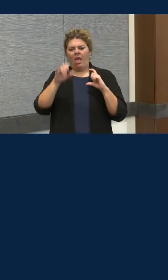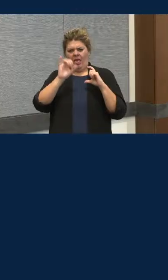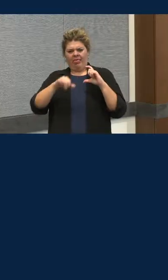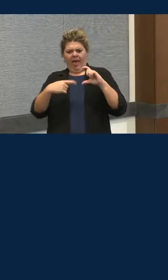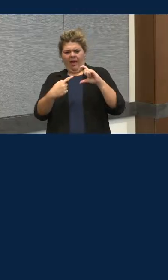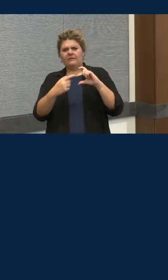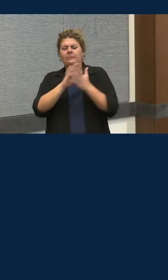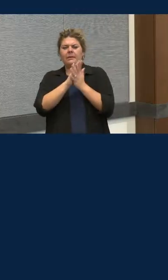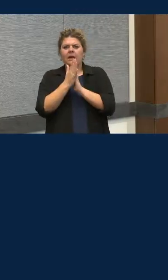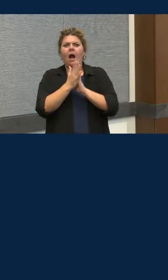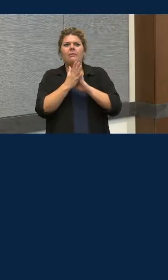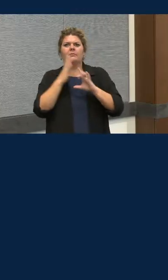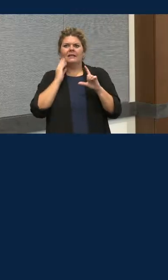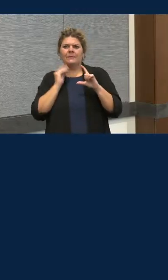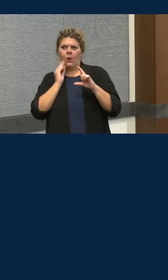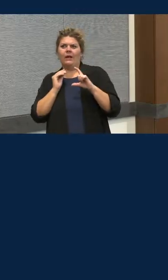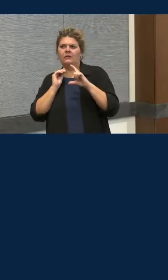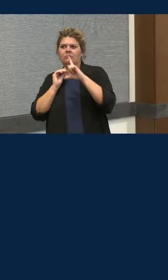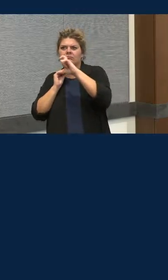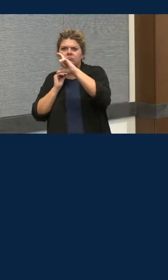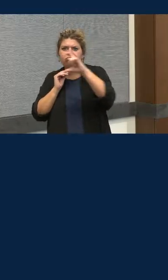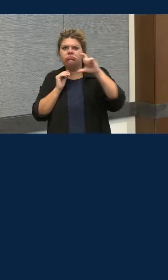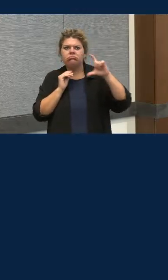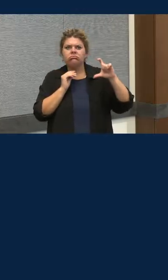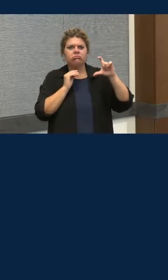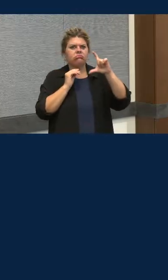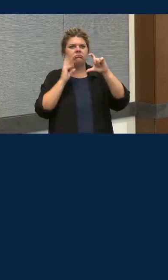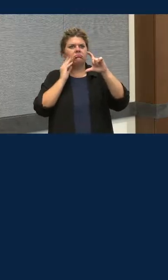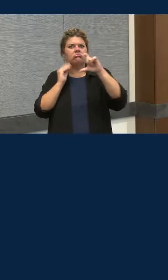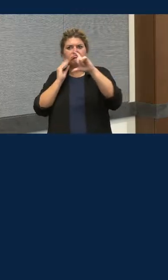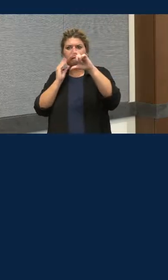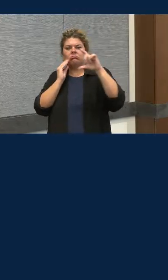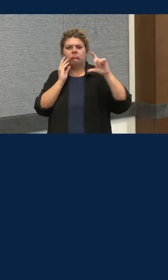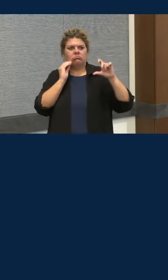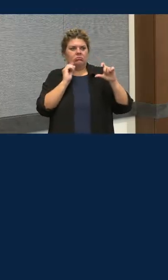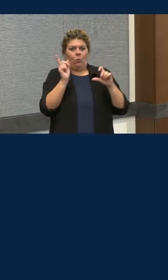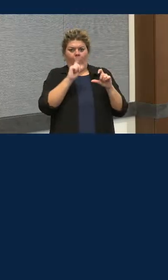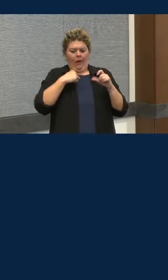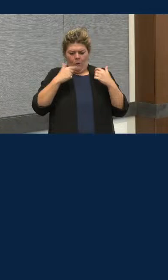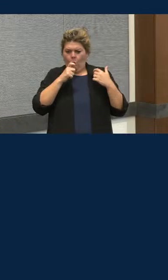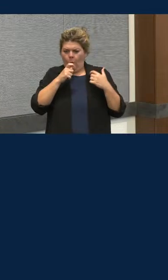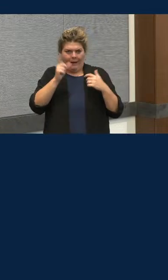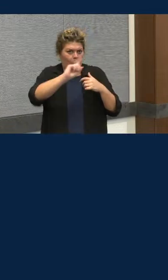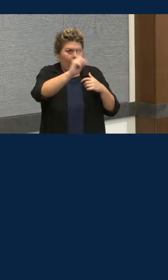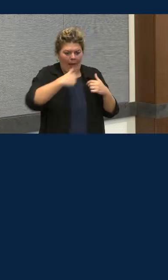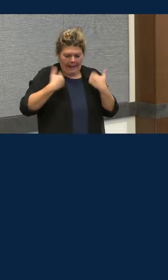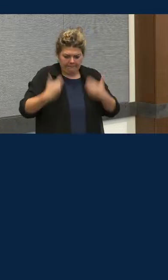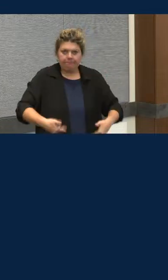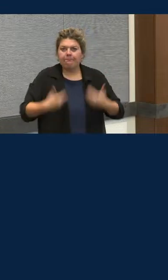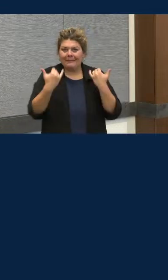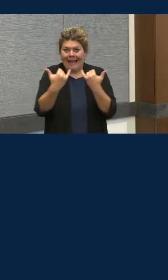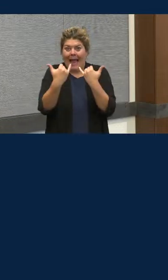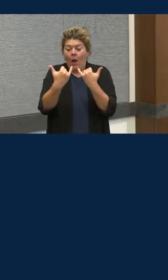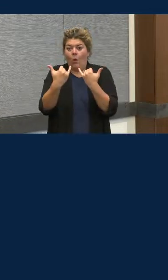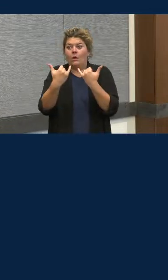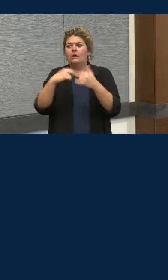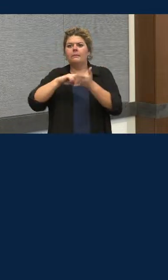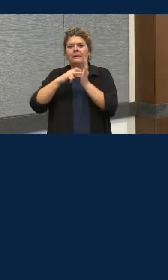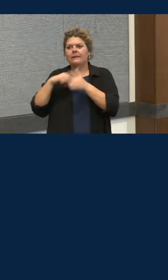experiencing where you are. It